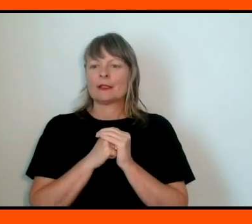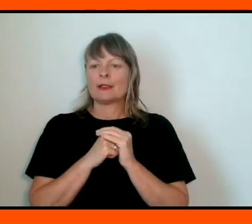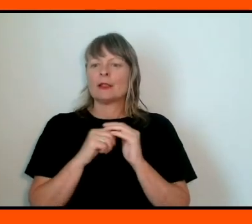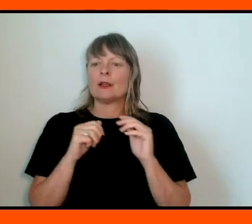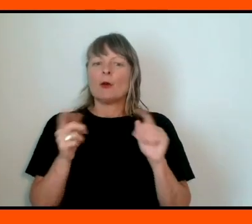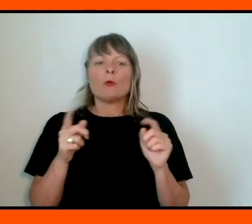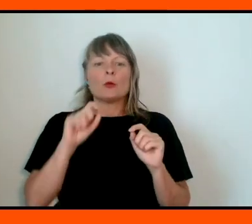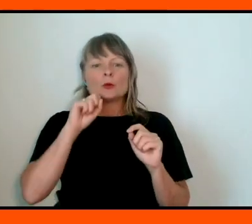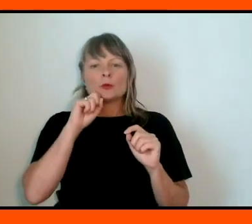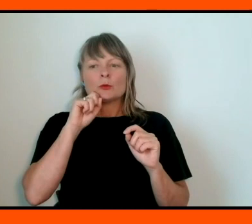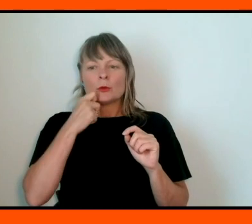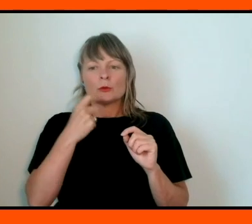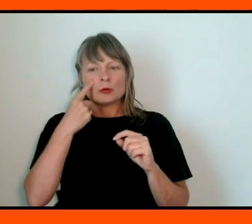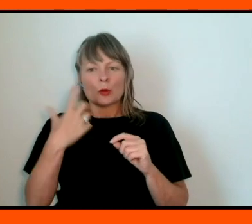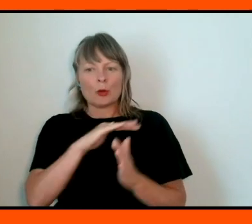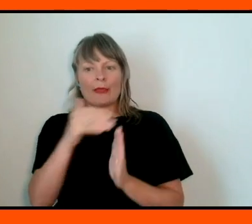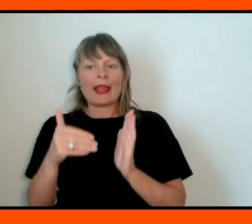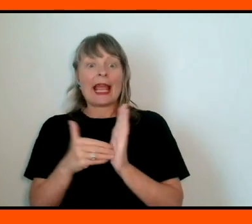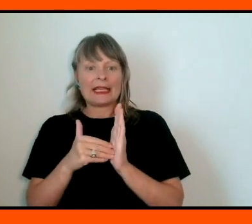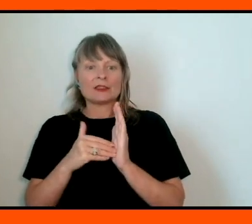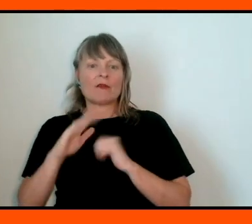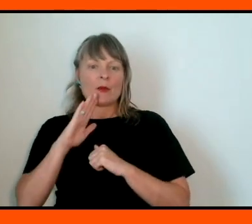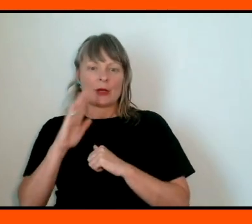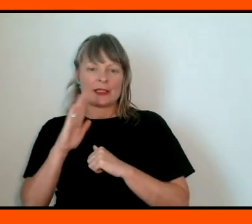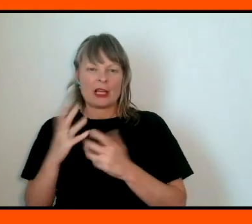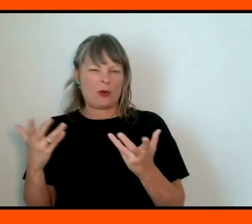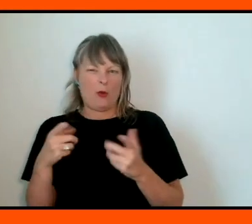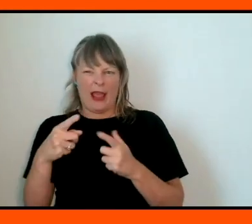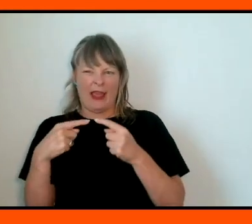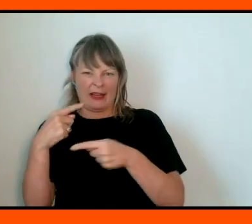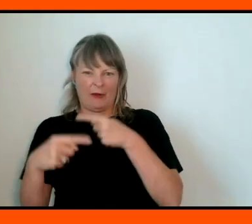at the end of the session today, so stay tight